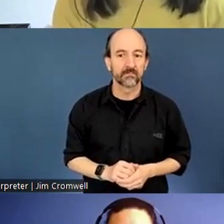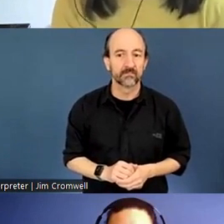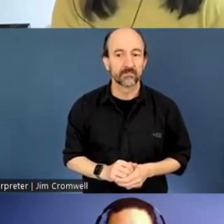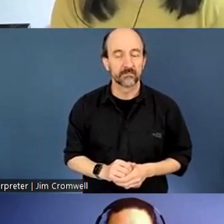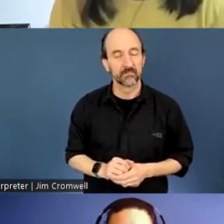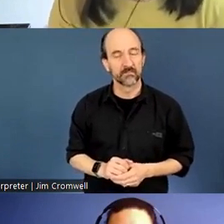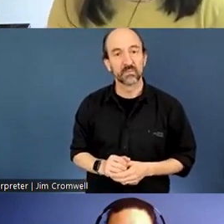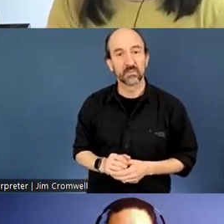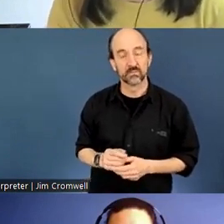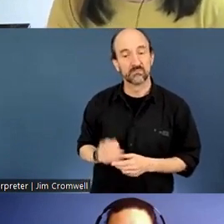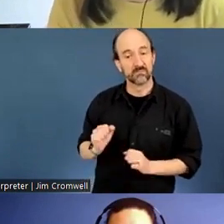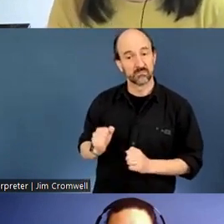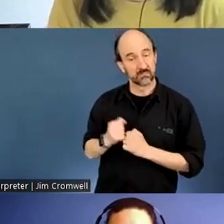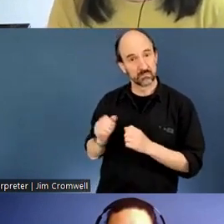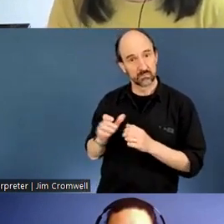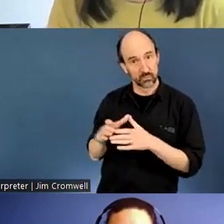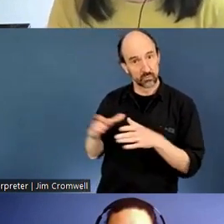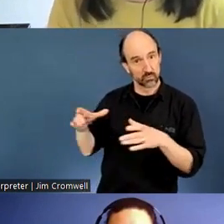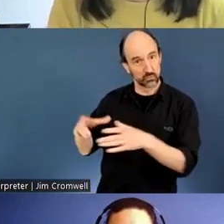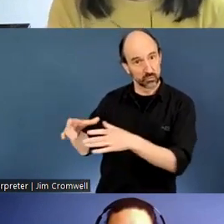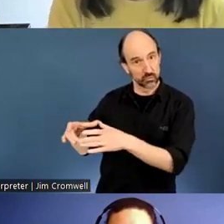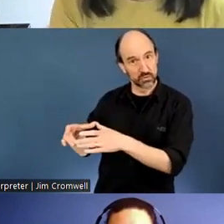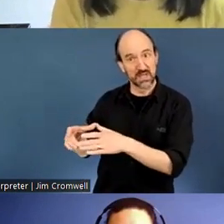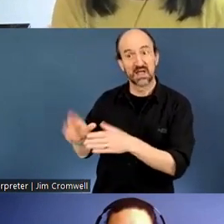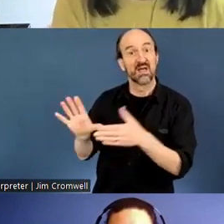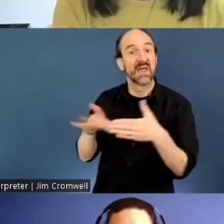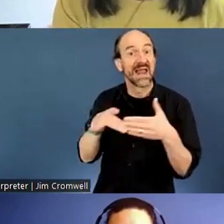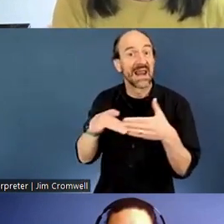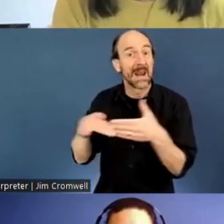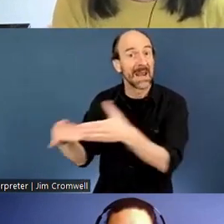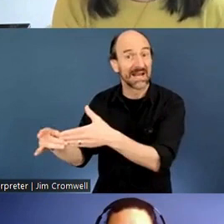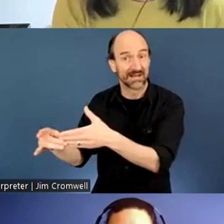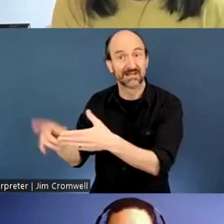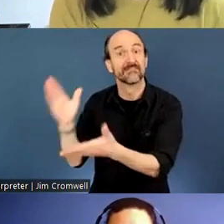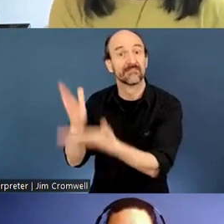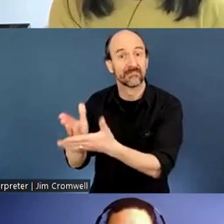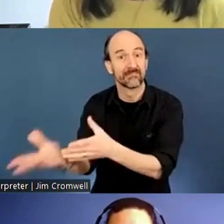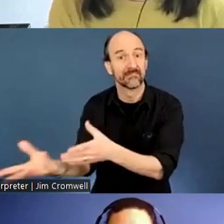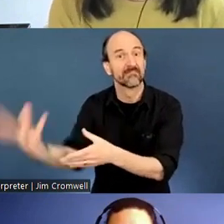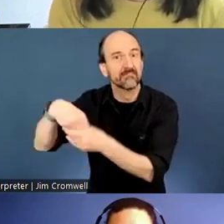leaders proactively included into their evalaution design a question